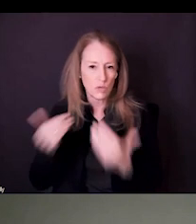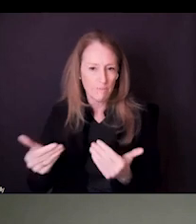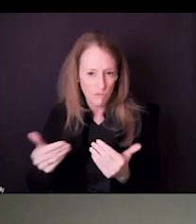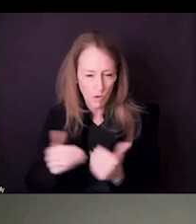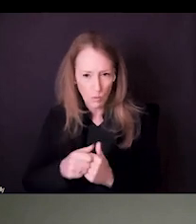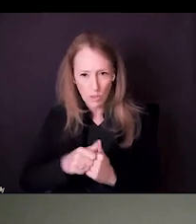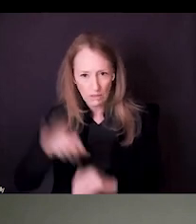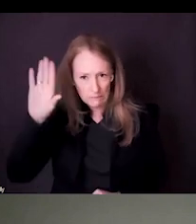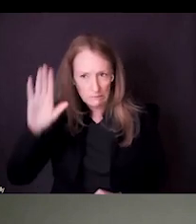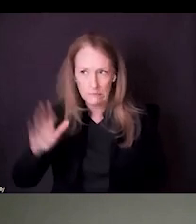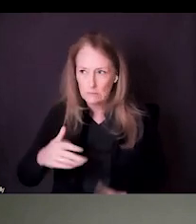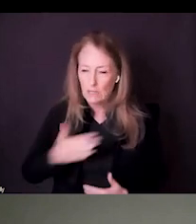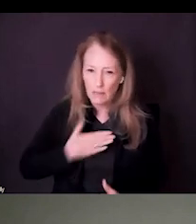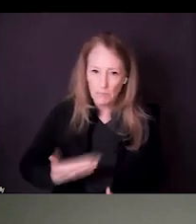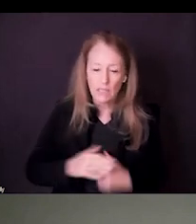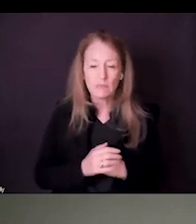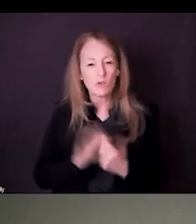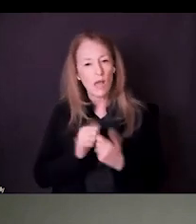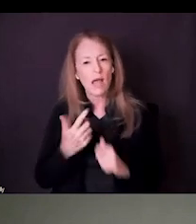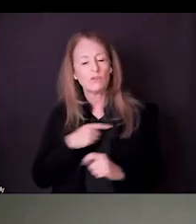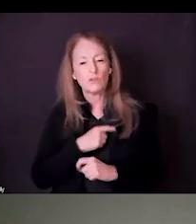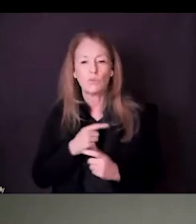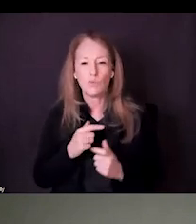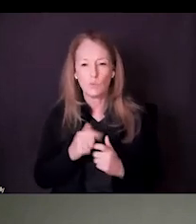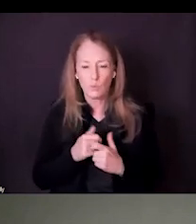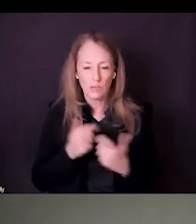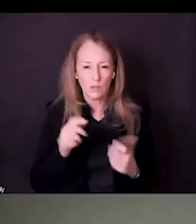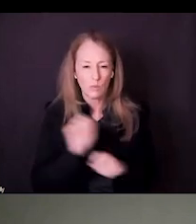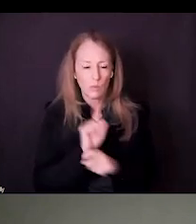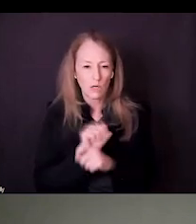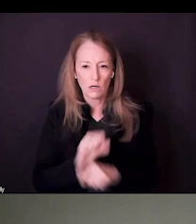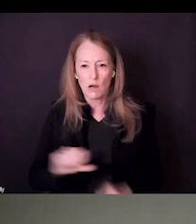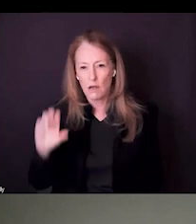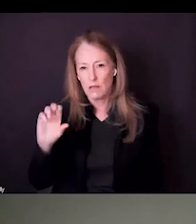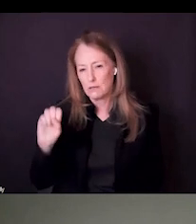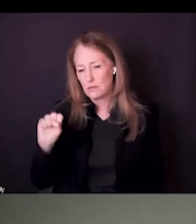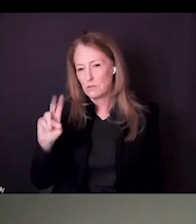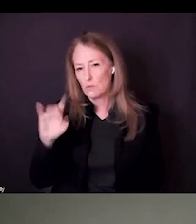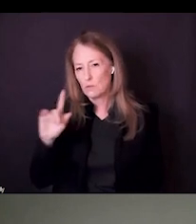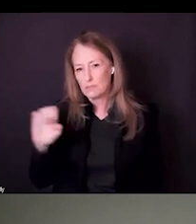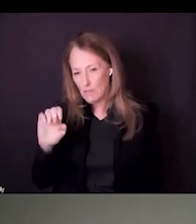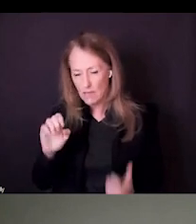FRAMEWORK IN AND GET SOME GLOBAL MOVEMENT HAPPENING THERE AND HOW